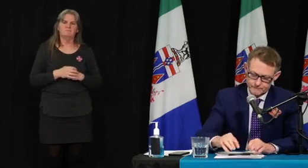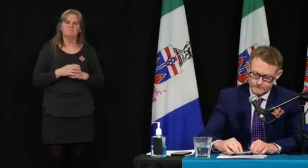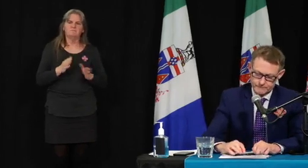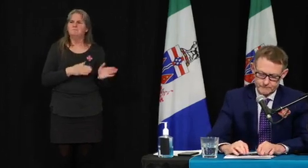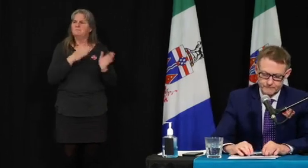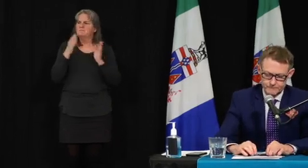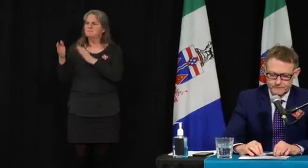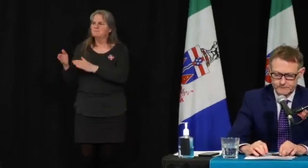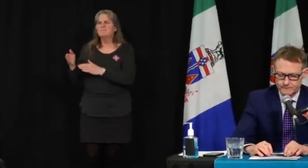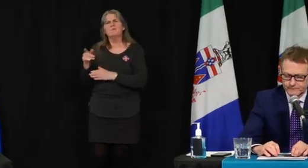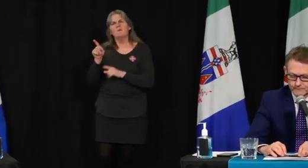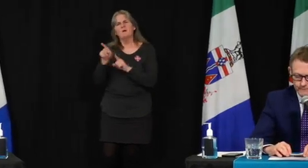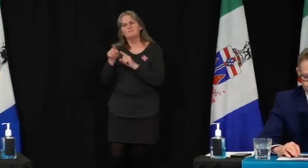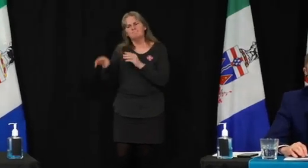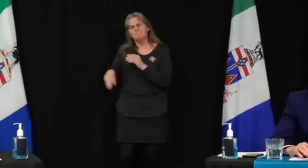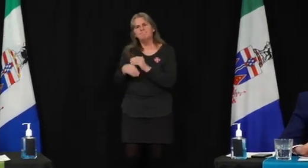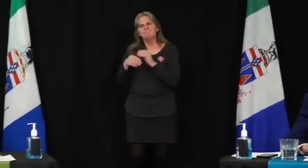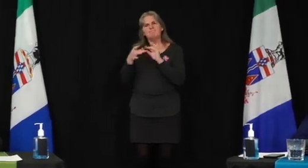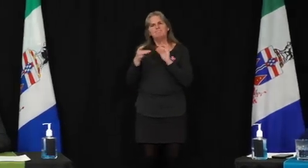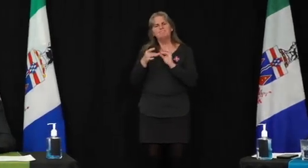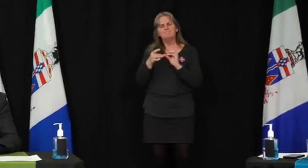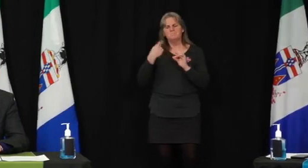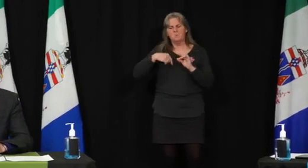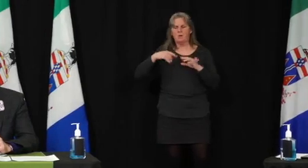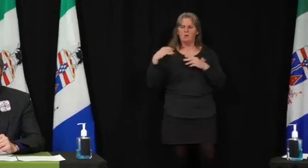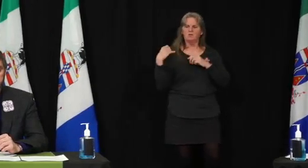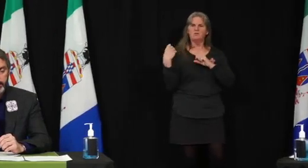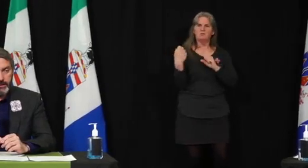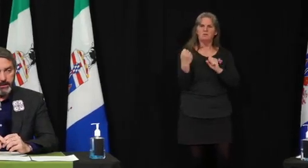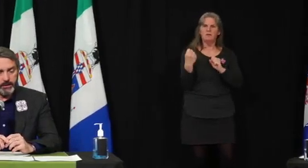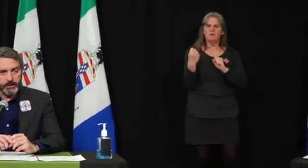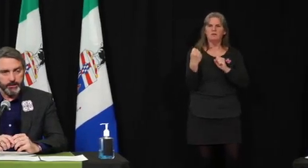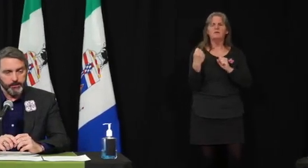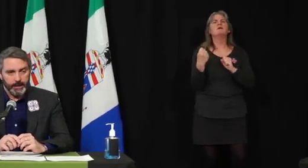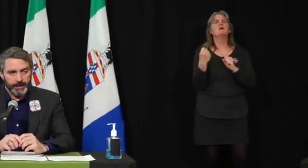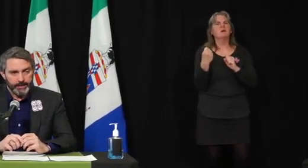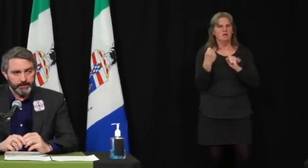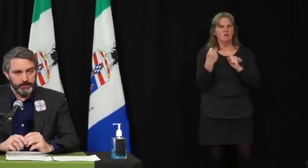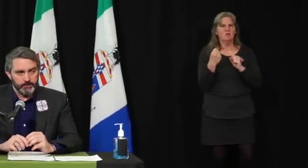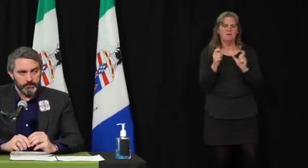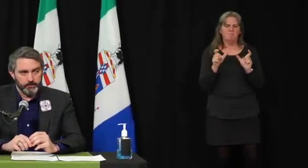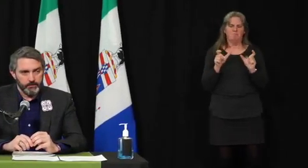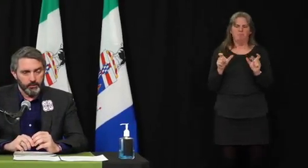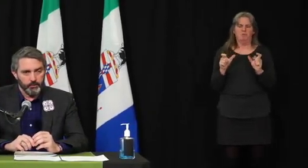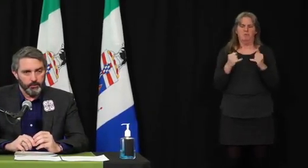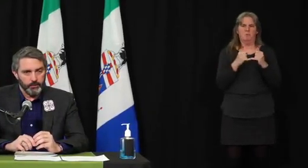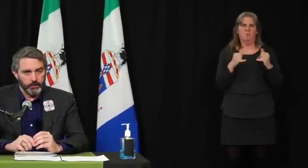I would just add to that that as I have said before, our strength is in the isolation.